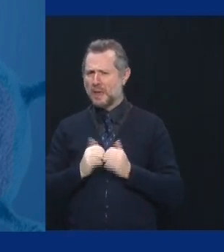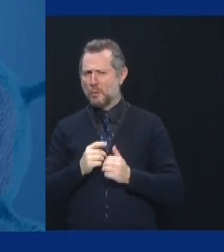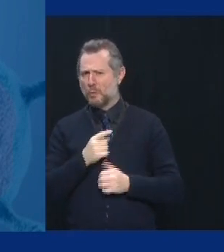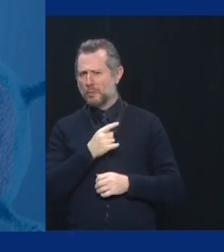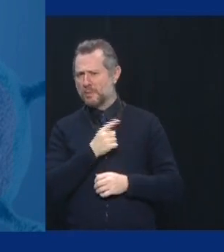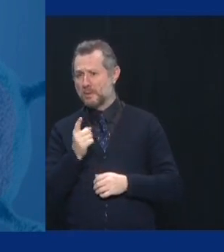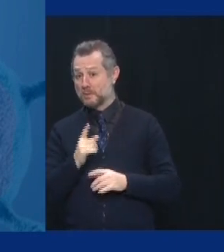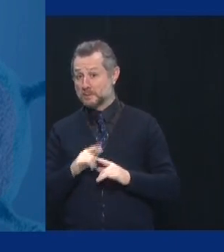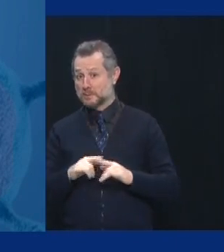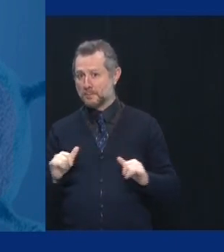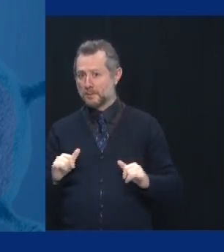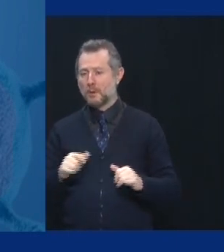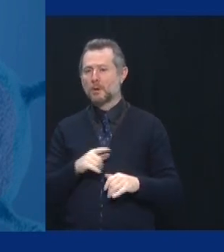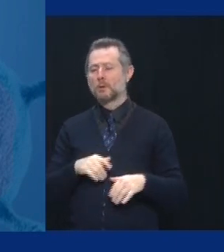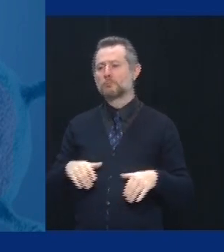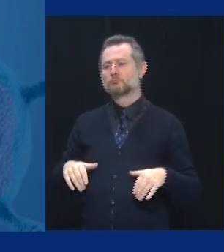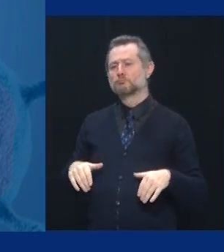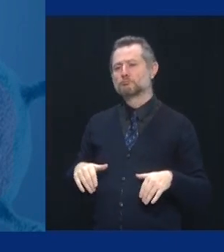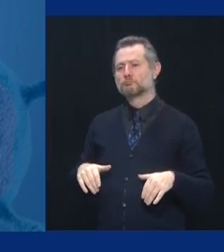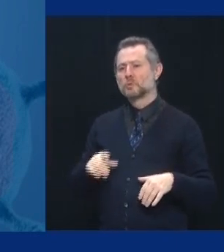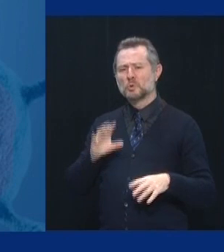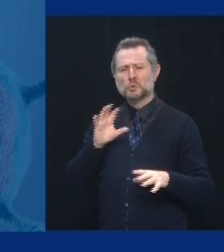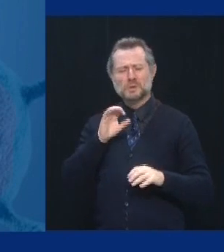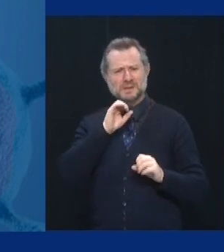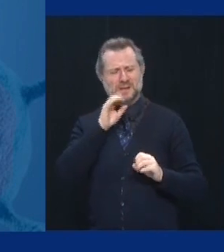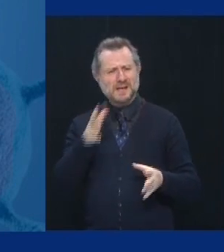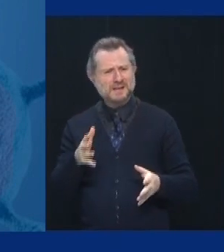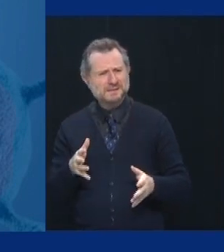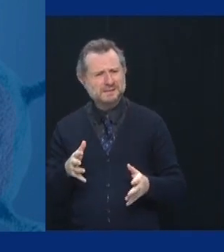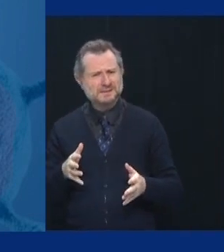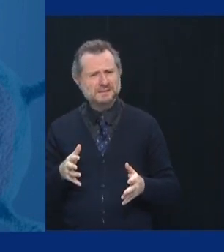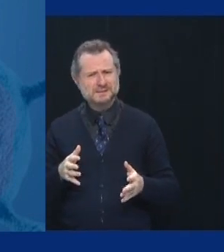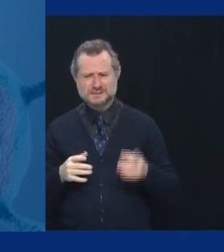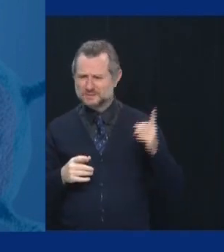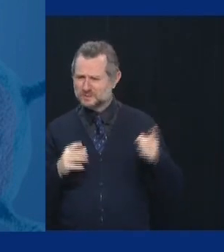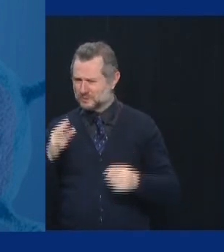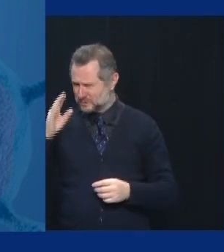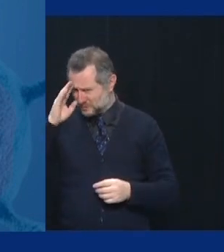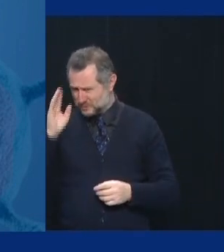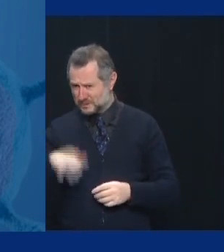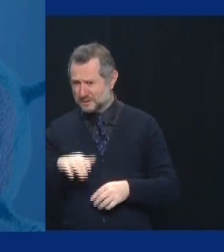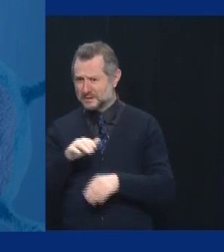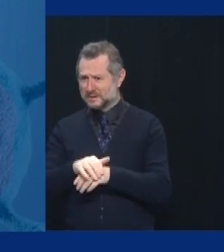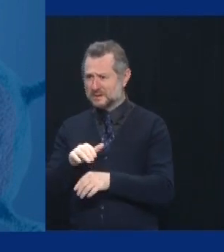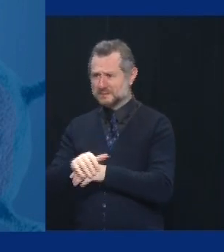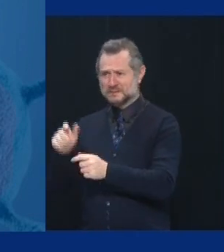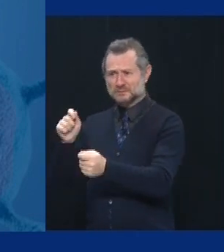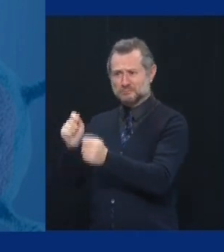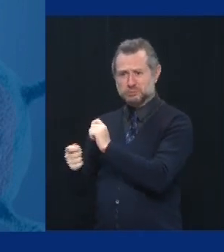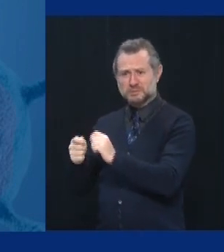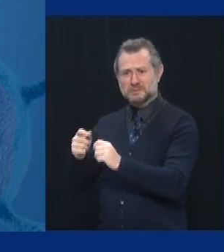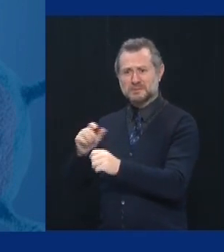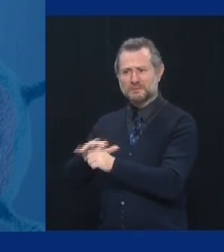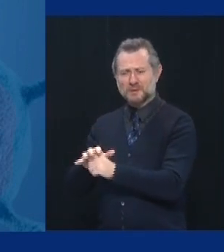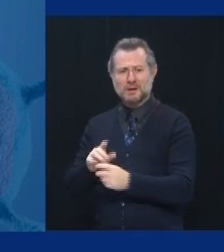CDC AND THE FEDERAL GOVERNMENT CAN pj 0@O OR ANTICIPATE AN ACTION. BUT DO NOTHING.